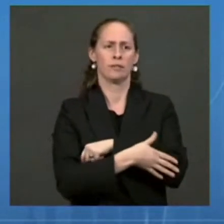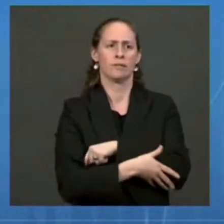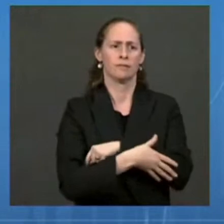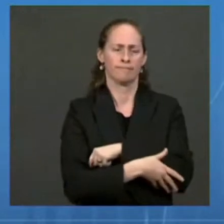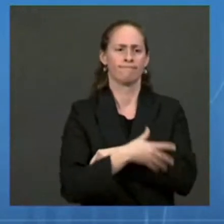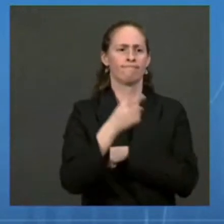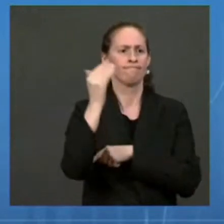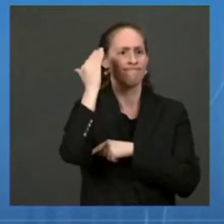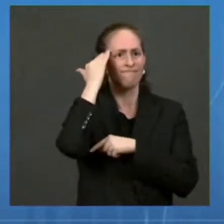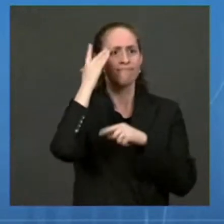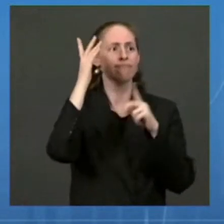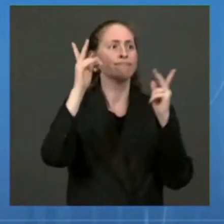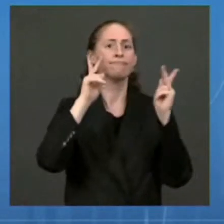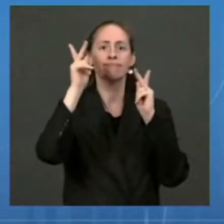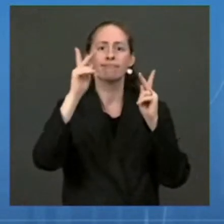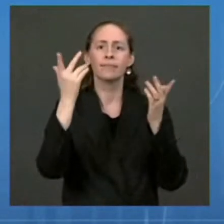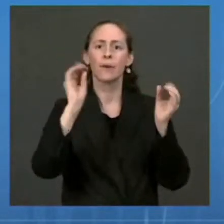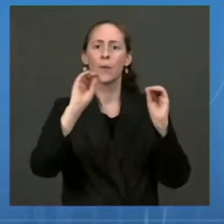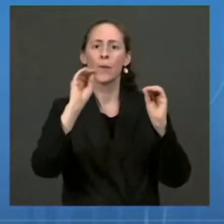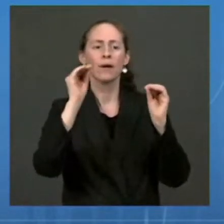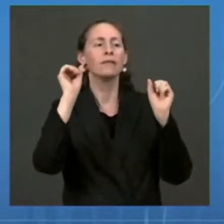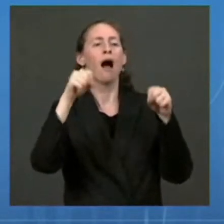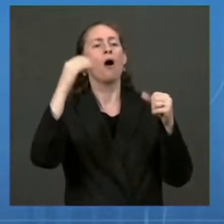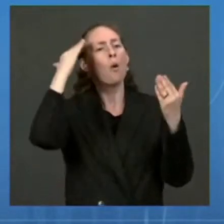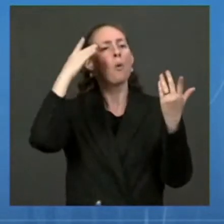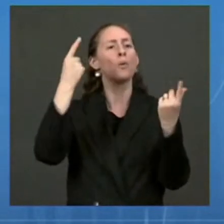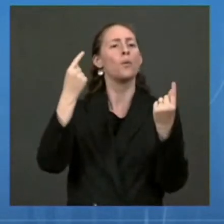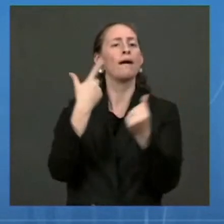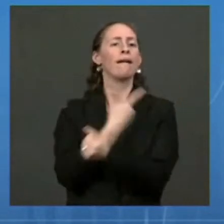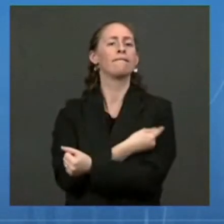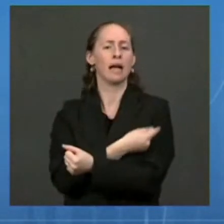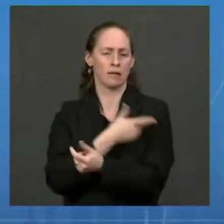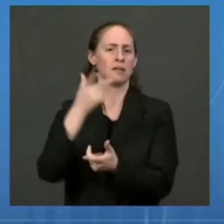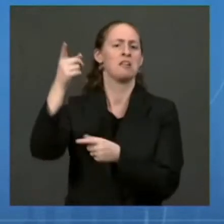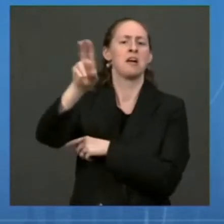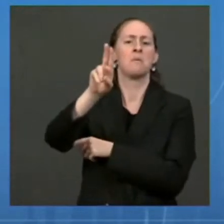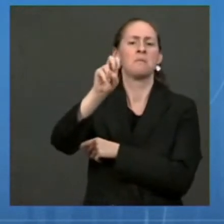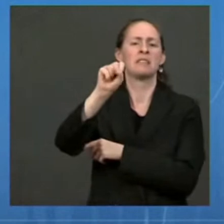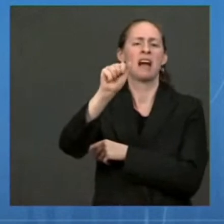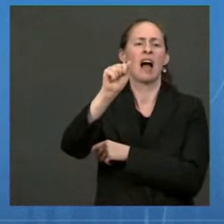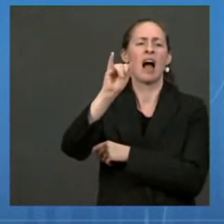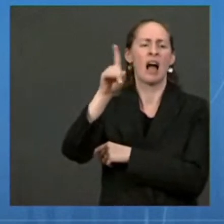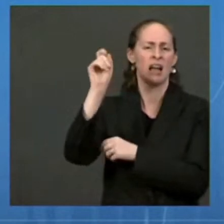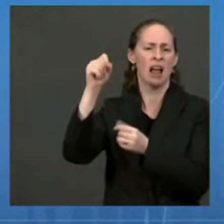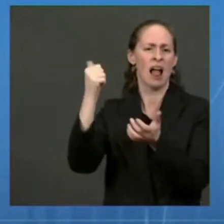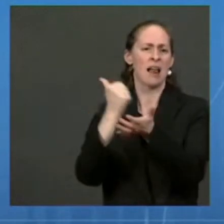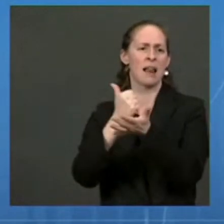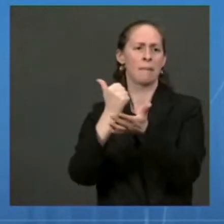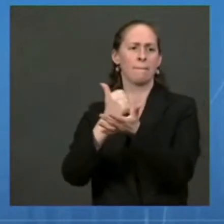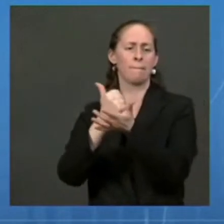VACCINE SUPPLIES RAMPING UP BUT THE SHOTS WERE NOT GETTING INTO THE ARMS, THAT WE WERE HELPING